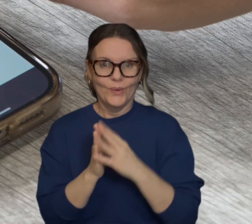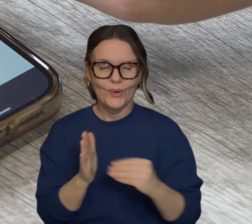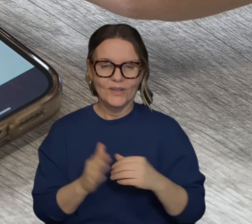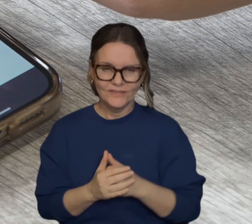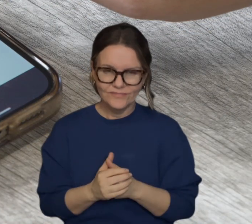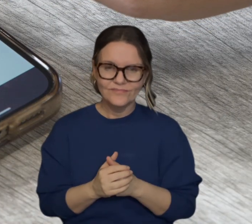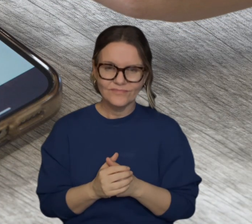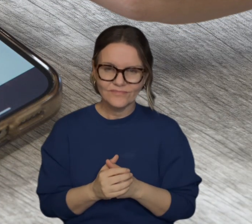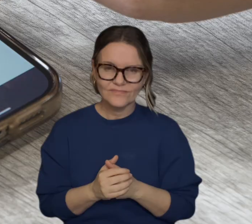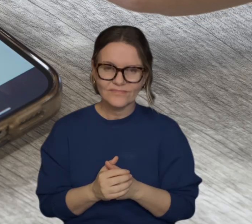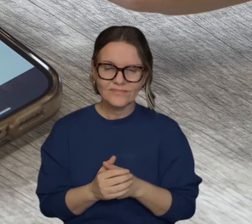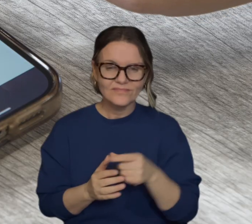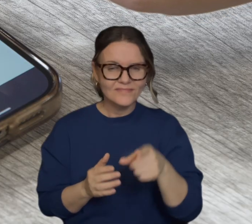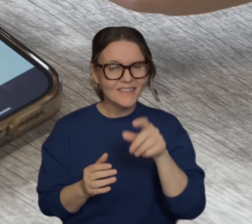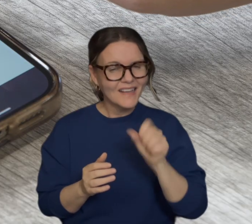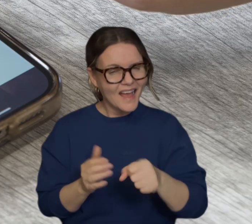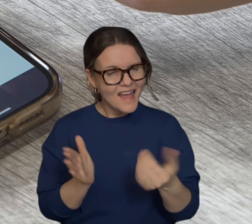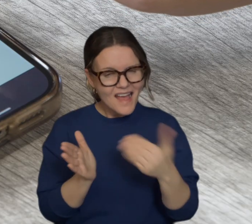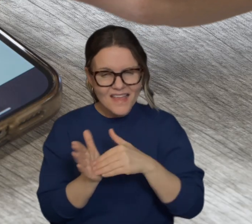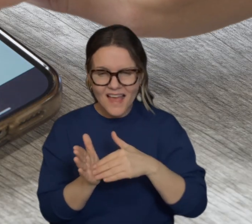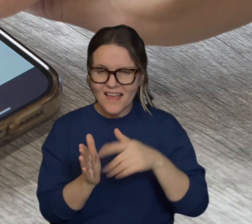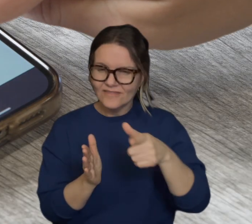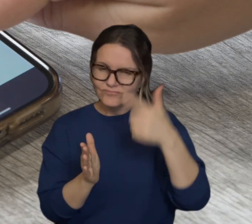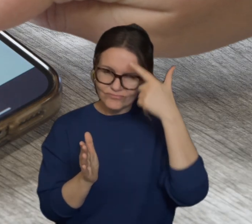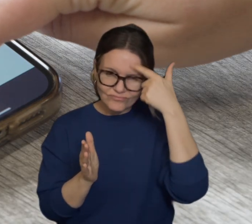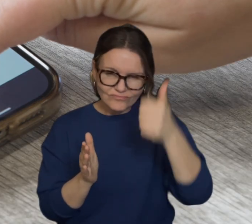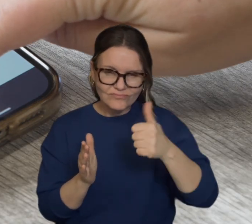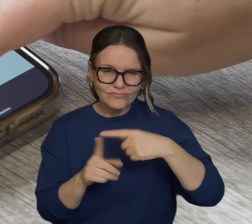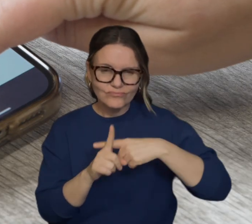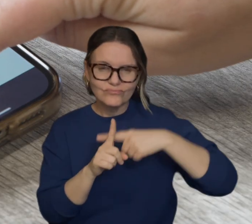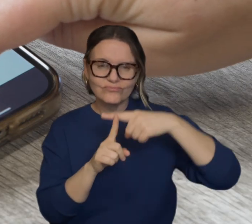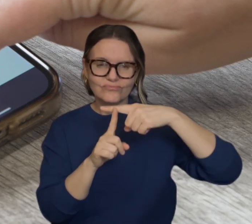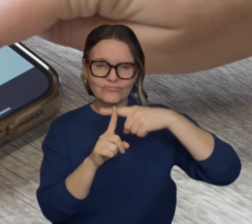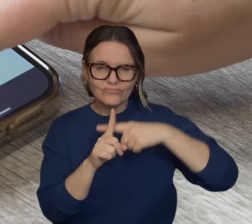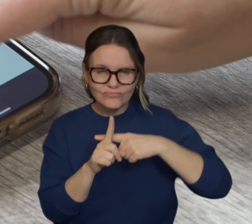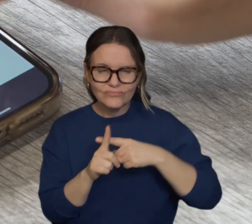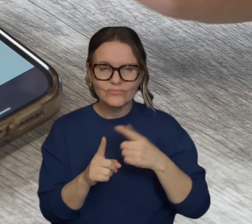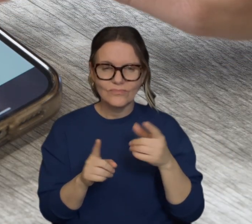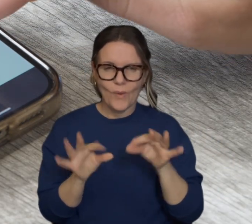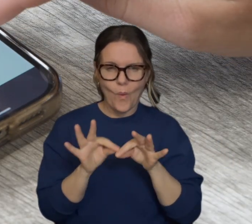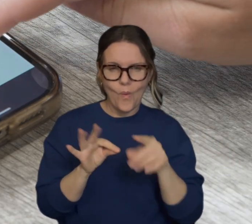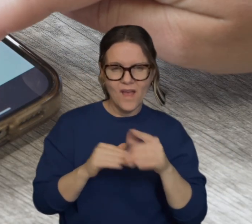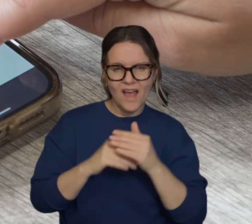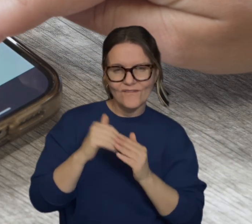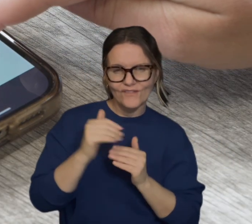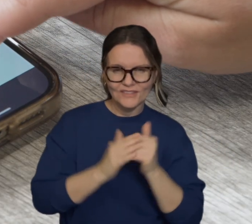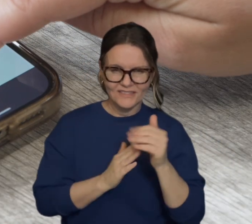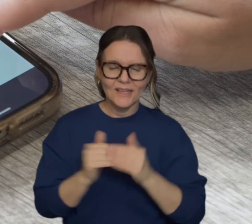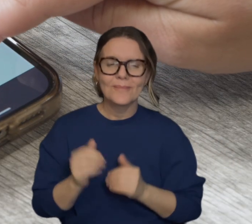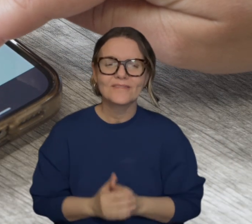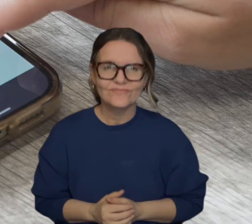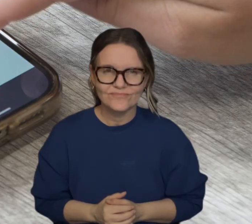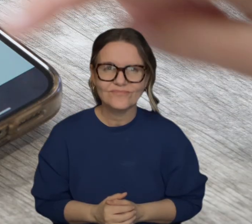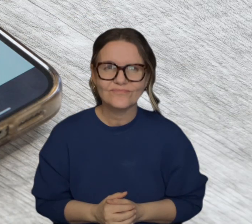if you want to adjust your section level you can hit down or up based on comfort